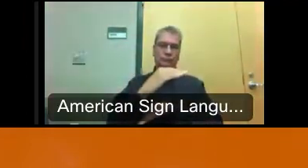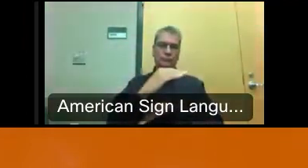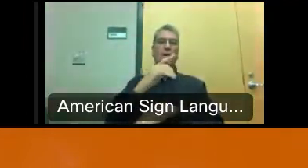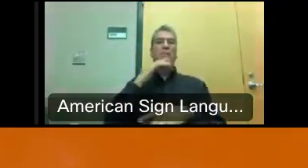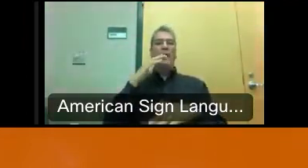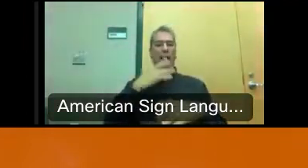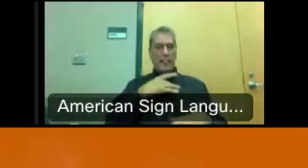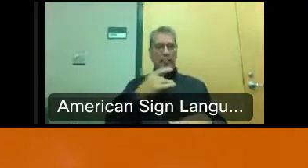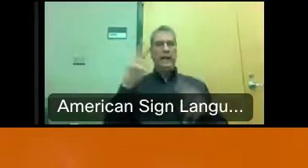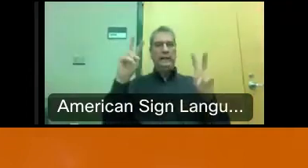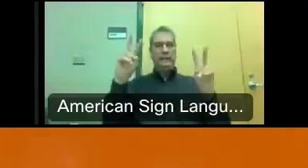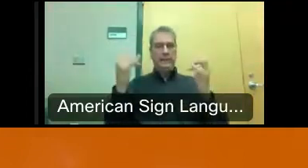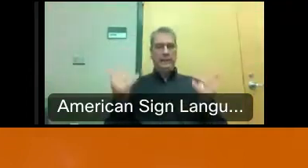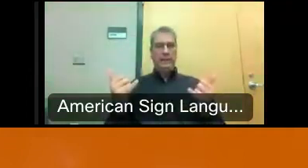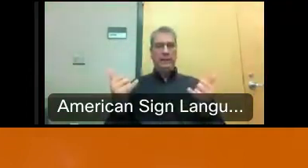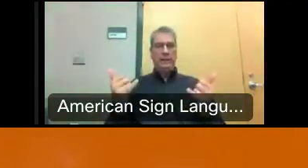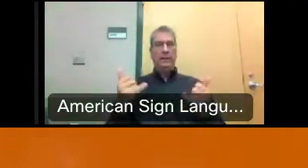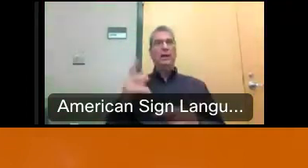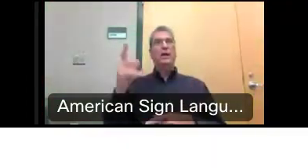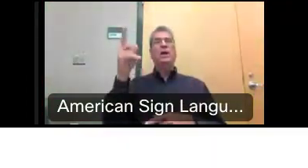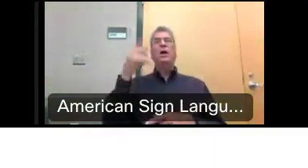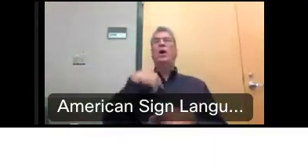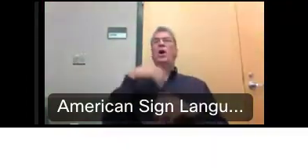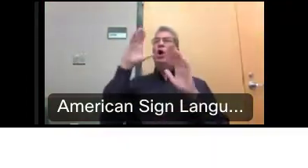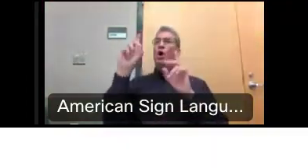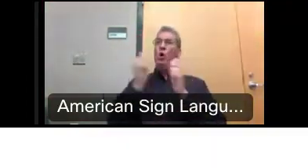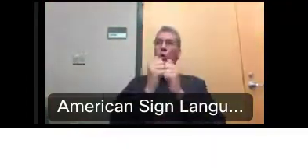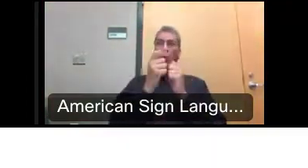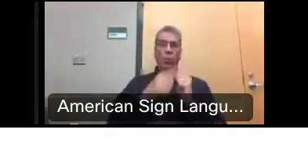There's a few things, I was hoping to kind of do with y'all is wanted to share a little